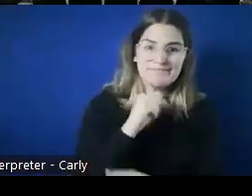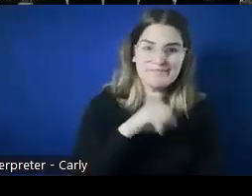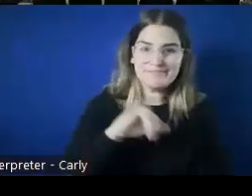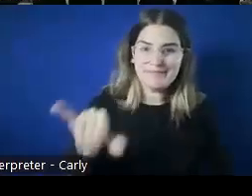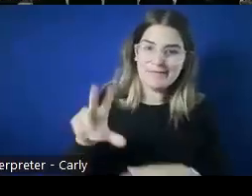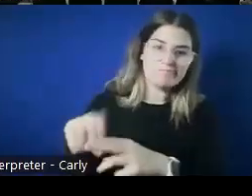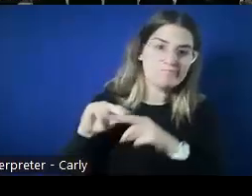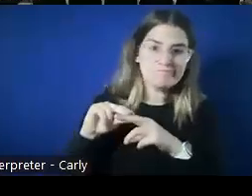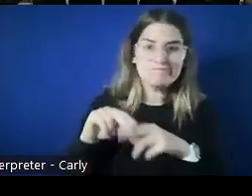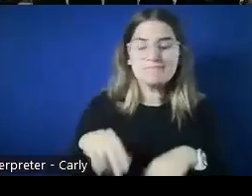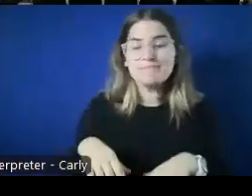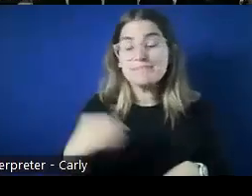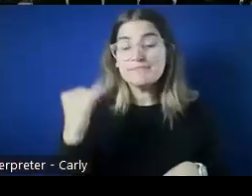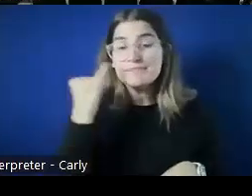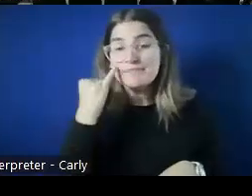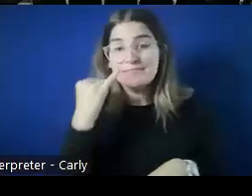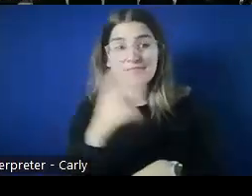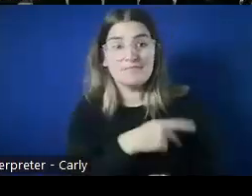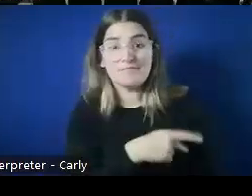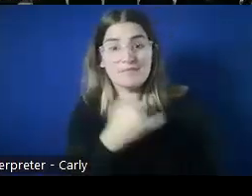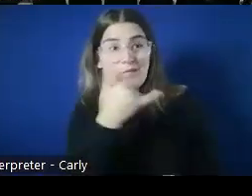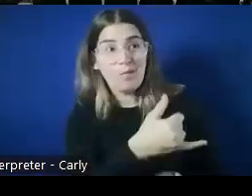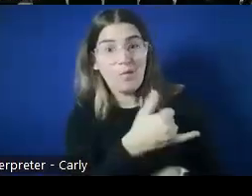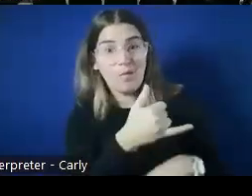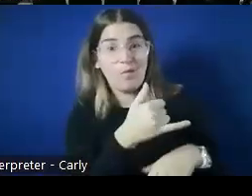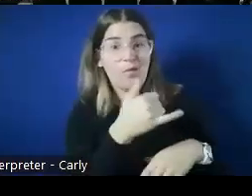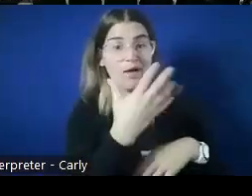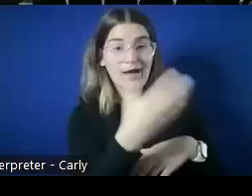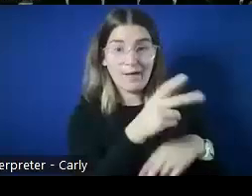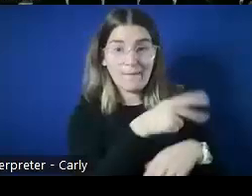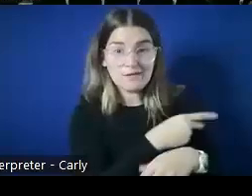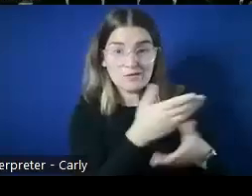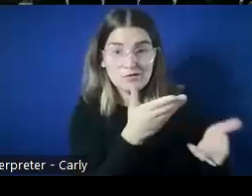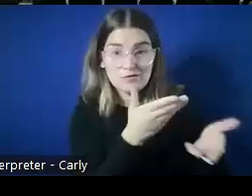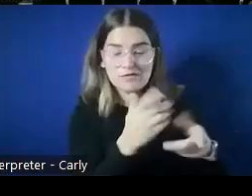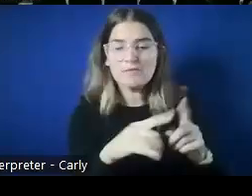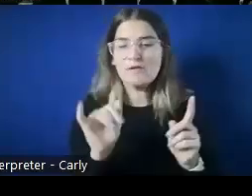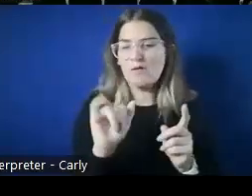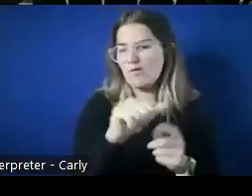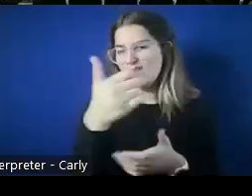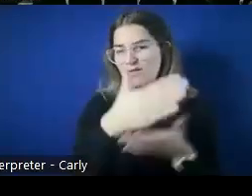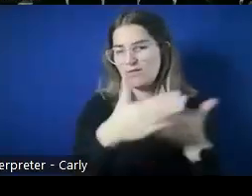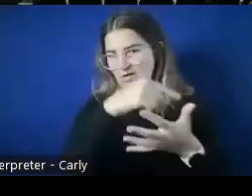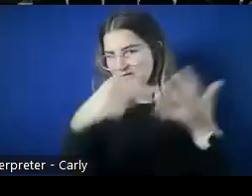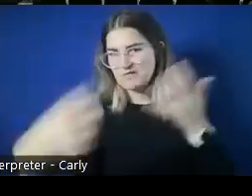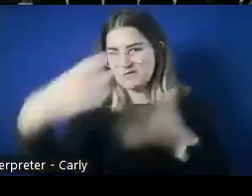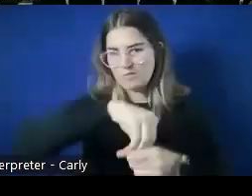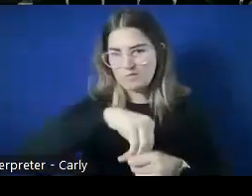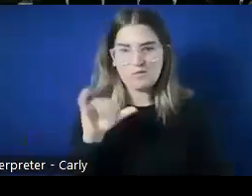our outpatient service but all the different parts of our outpatient service excellent our next next